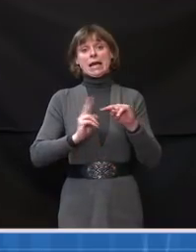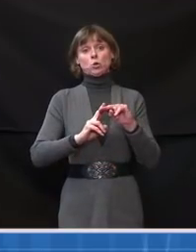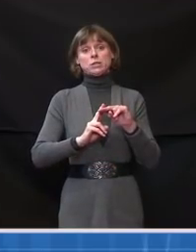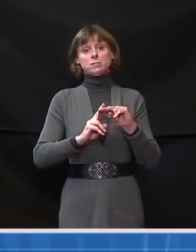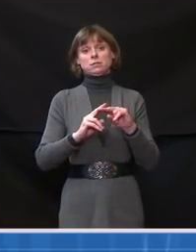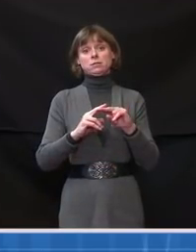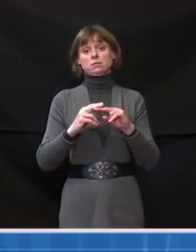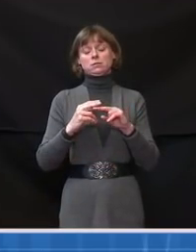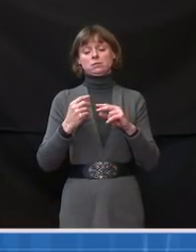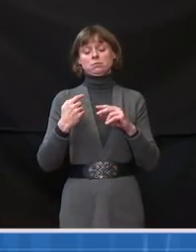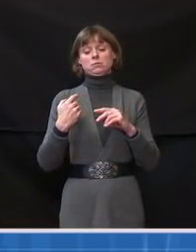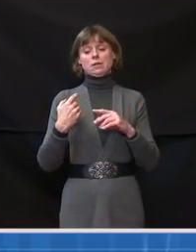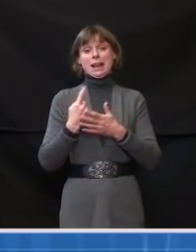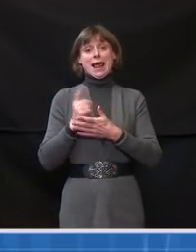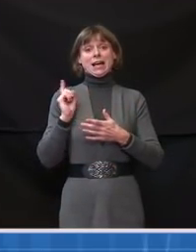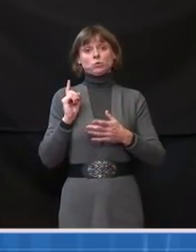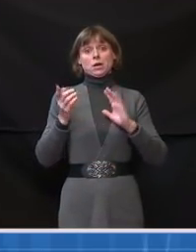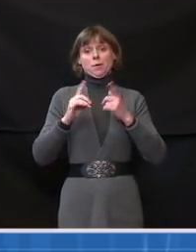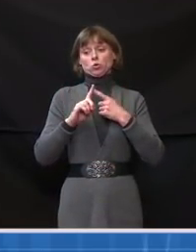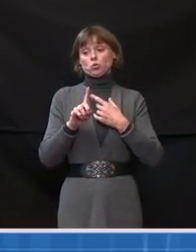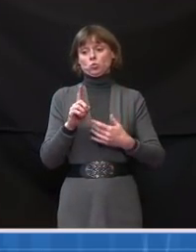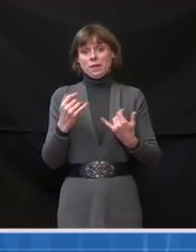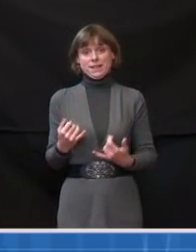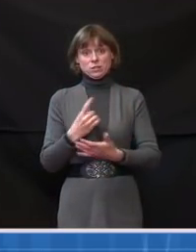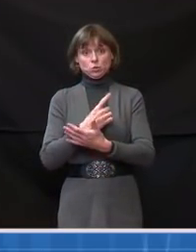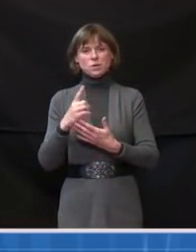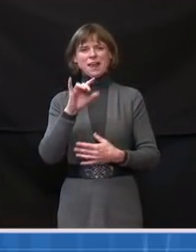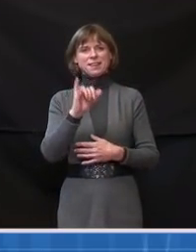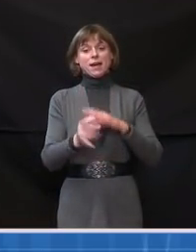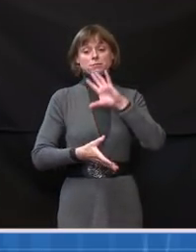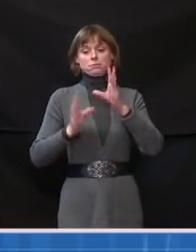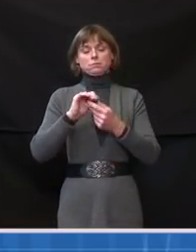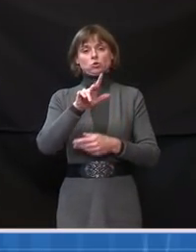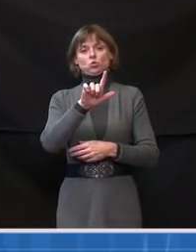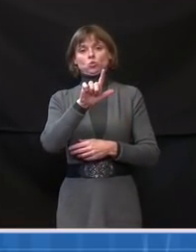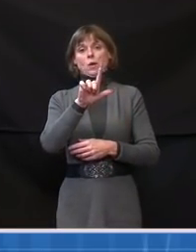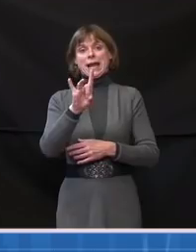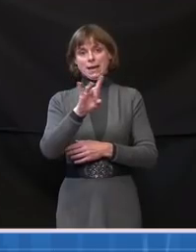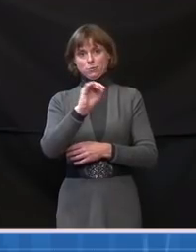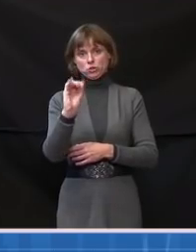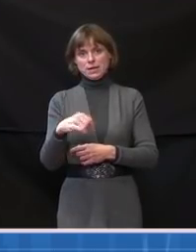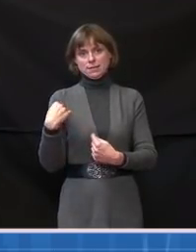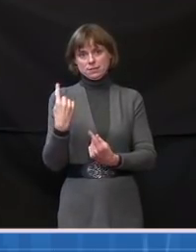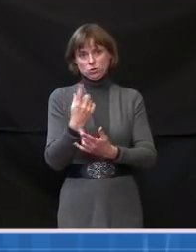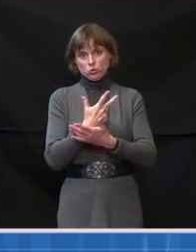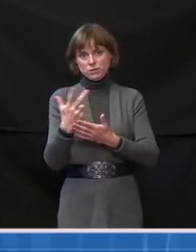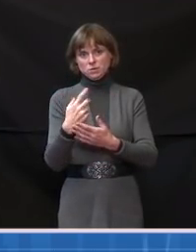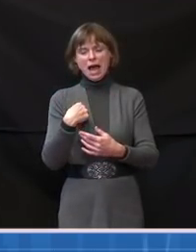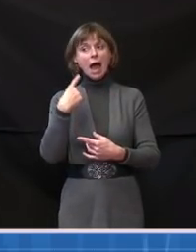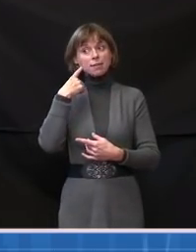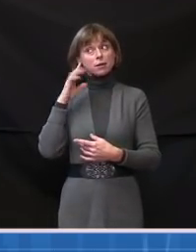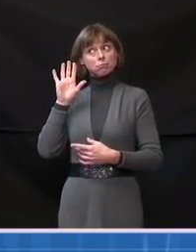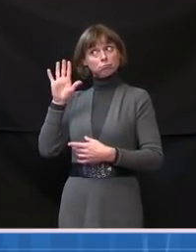but it’s 28 percent across the last three weeks. And I think it’s the manufacturers doing a good job,